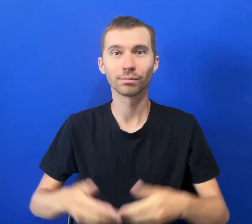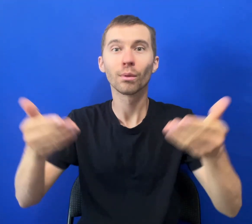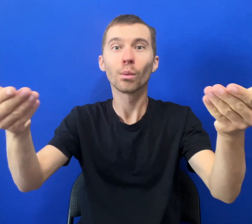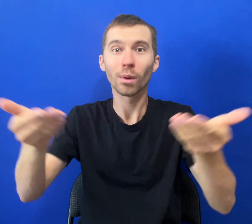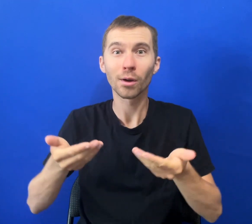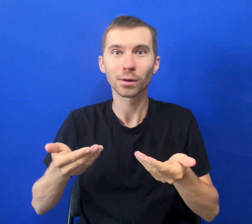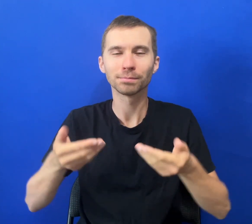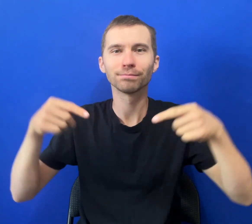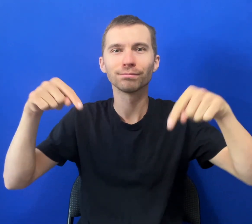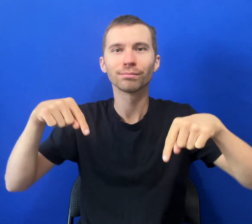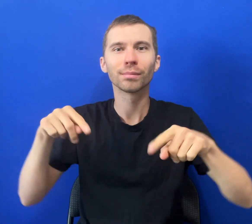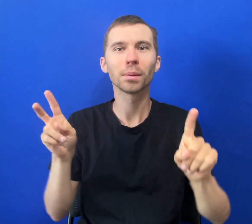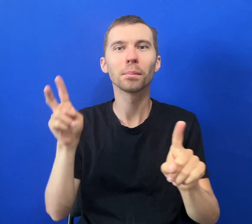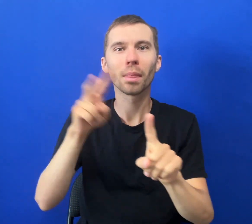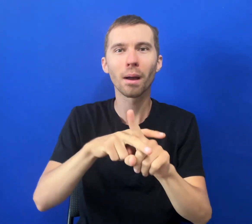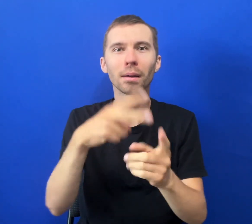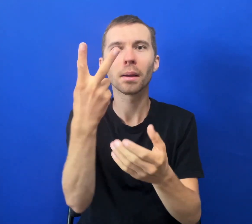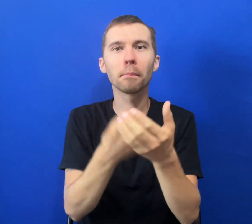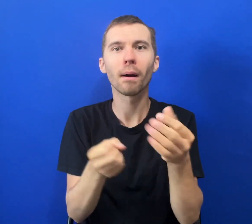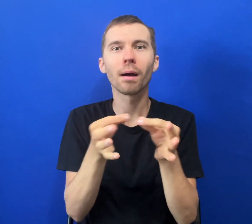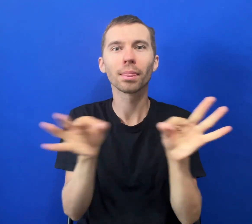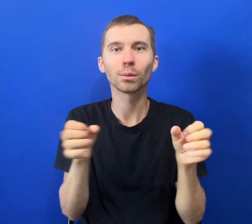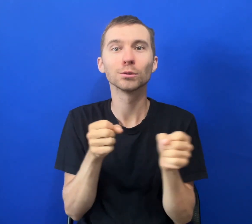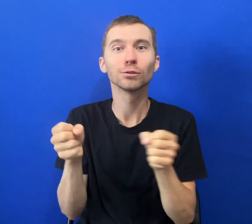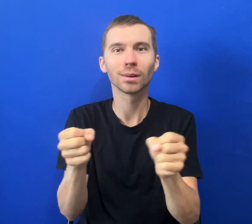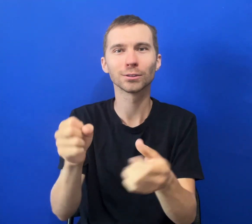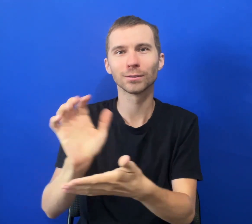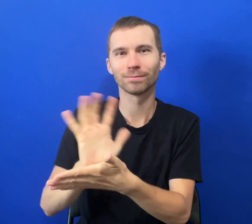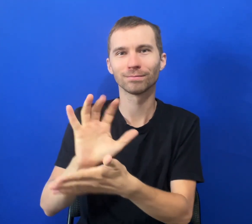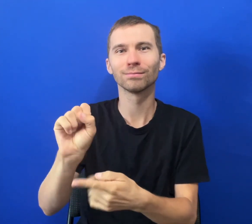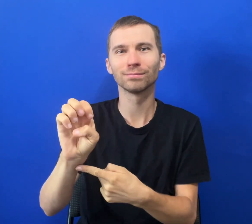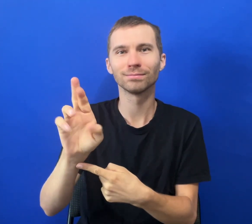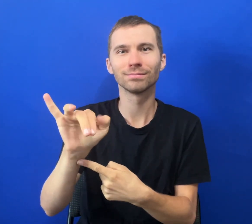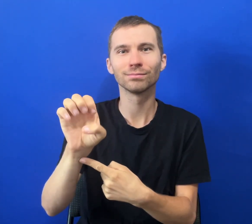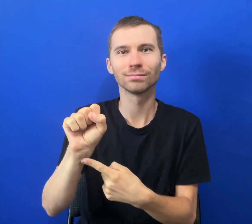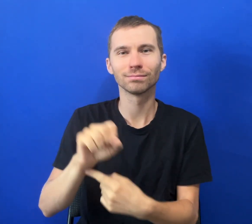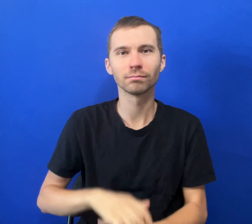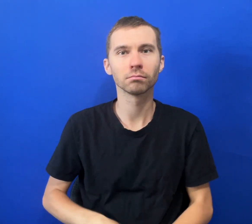Welcome to the "Applying Bilingual Strategies" video series.